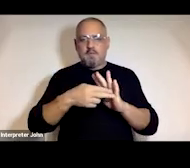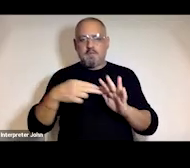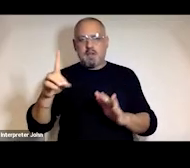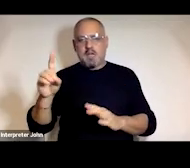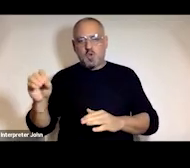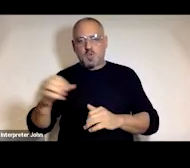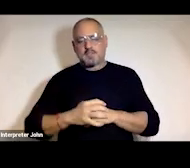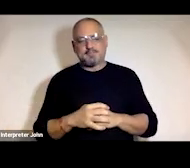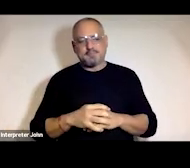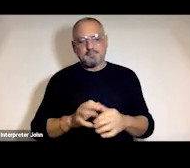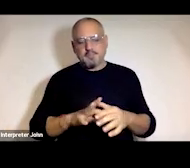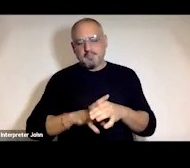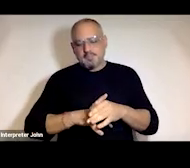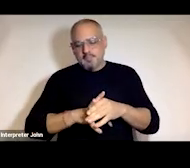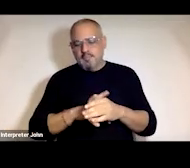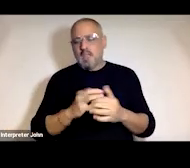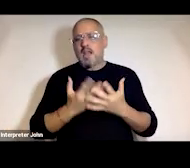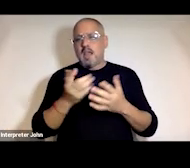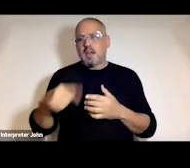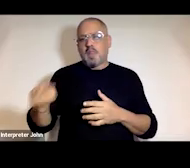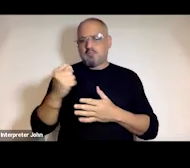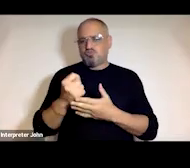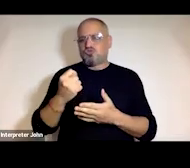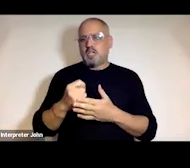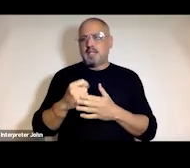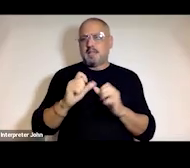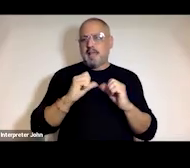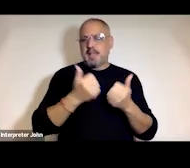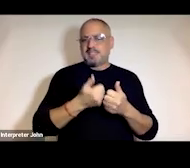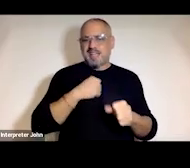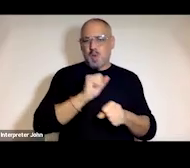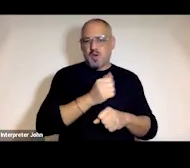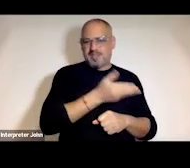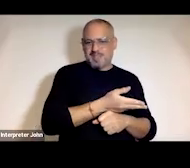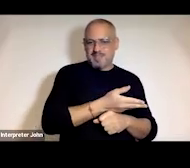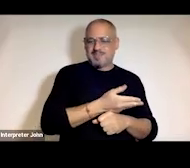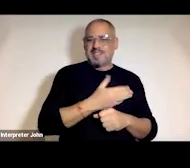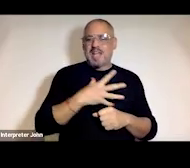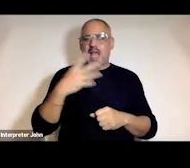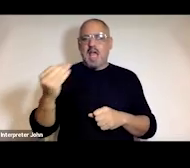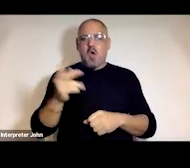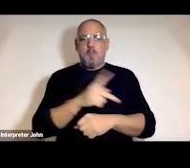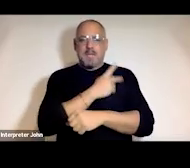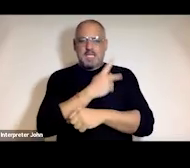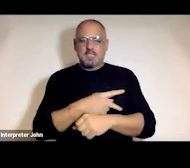And so a lot of them were treated at the agency I worked for on an outpatient basis by our psychiatrist